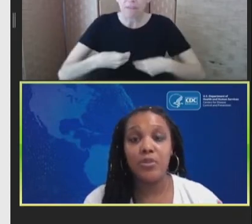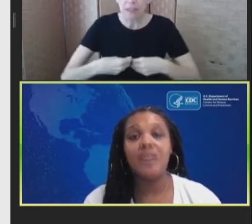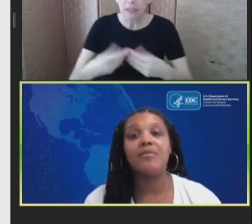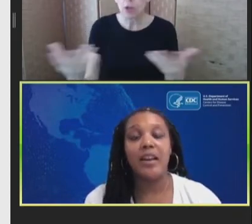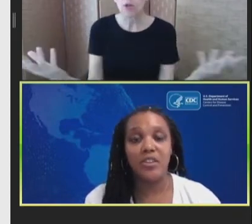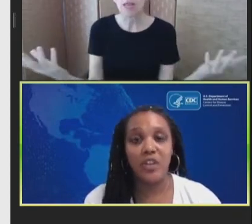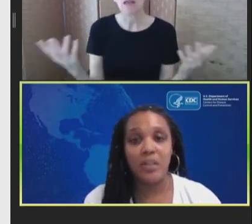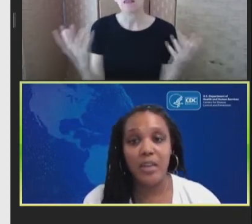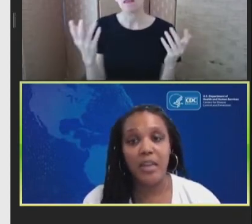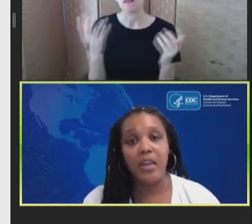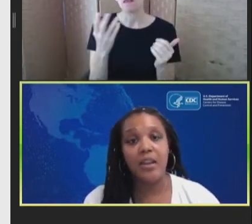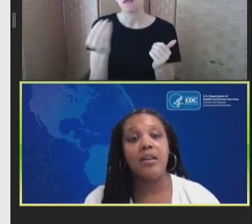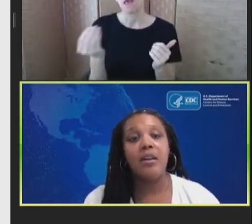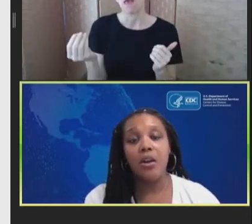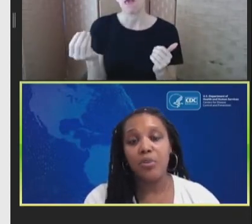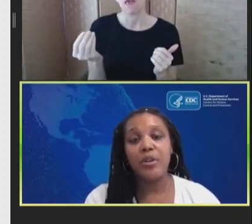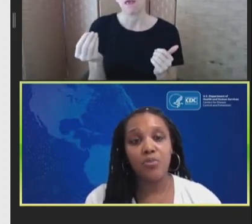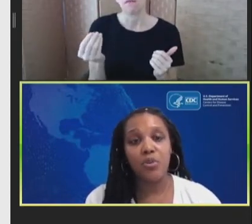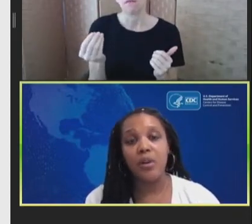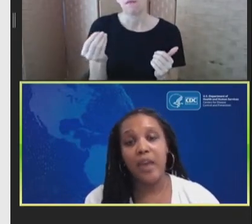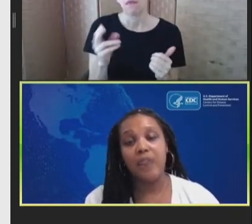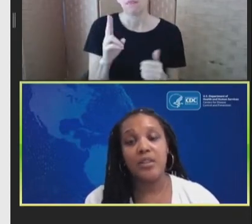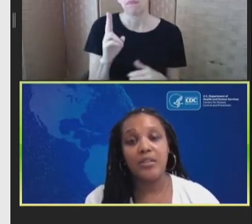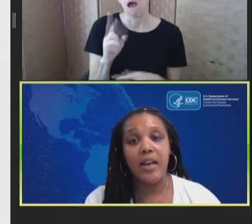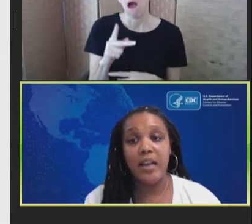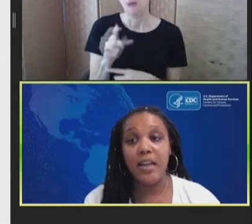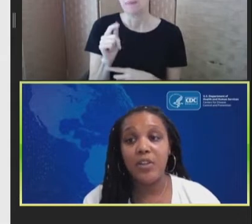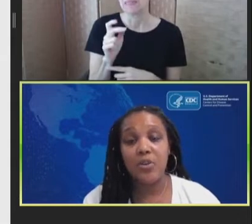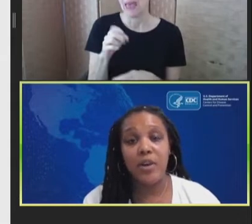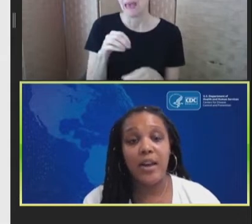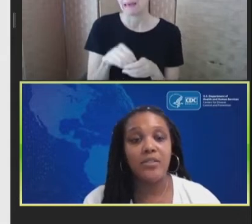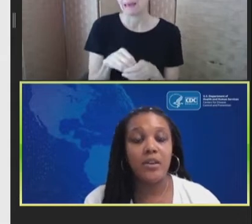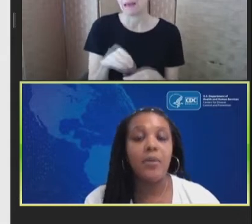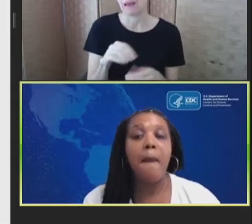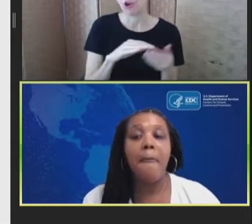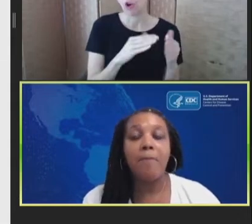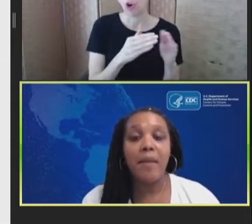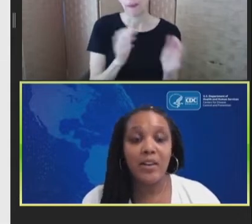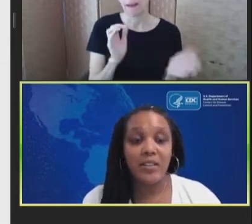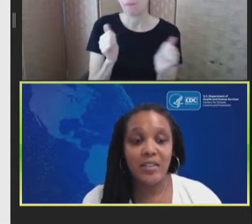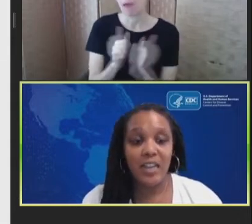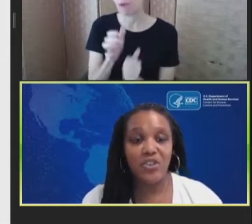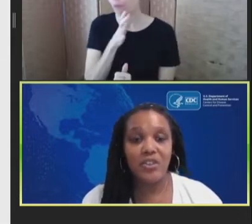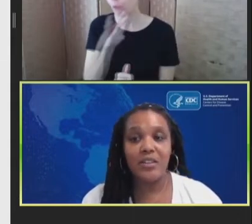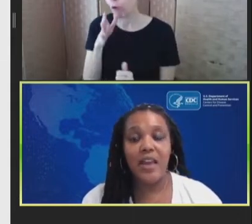trends in vaccination uptake in urban and rural counties in the U.S. So, my presentation today,